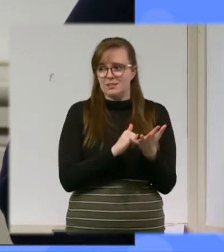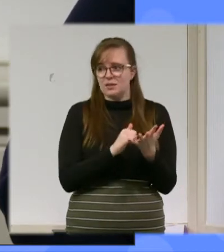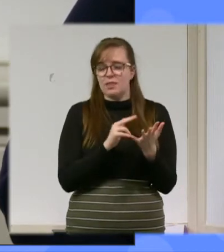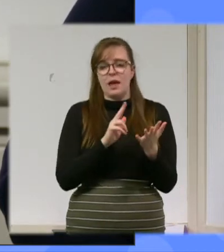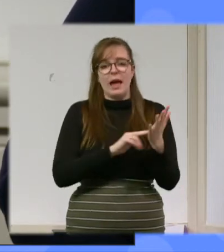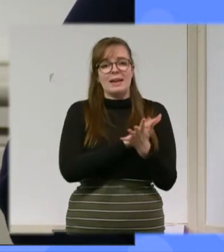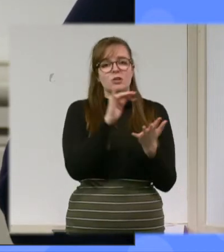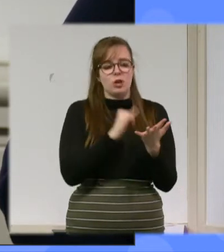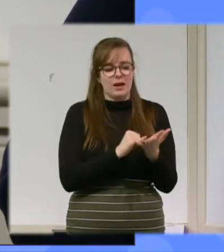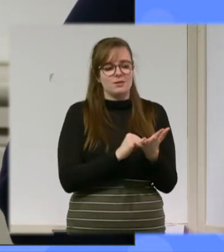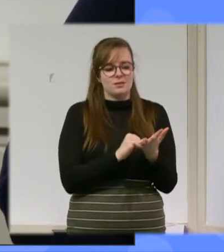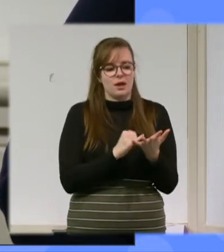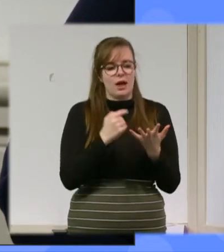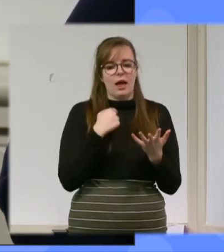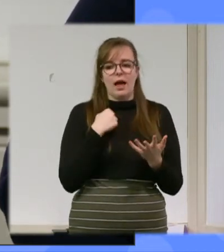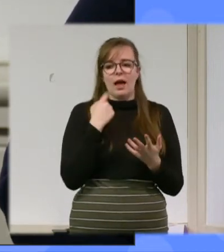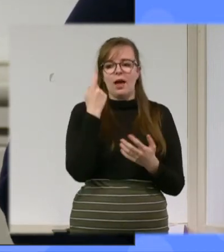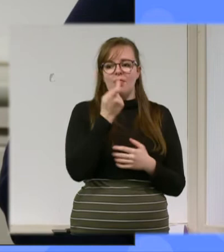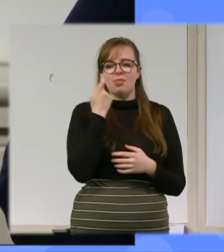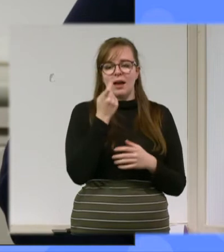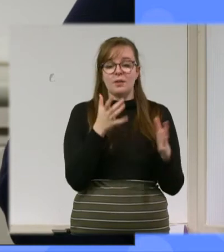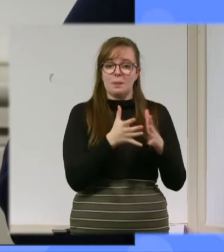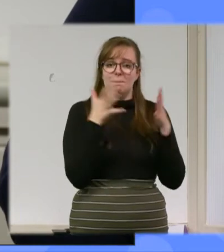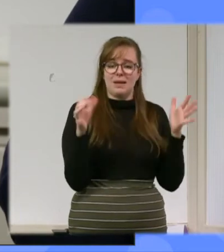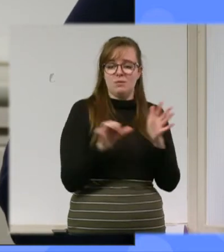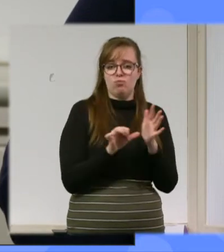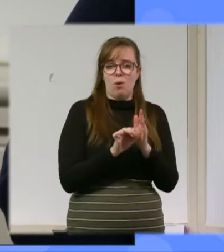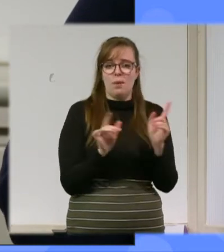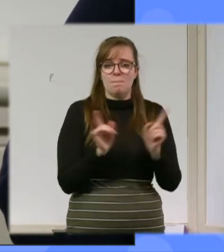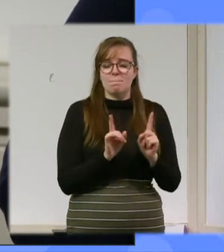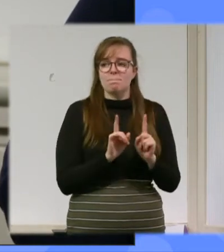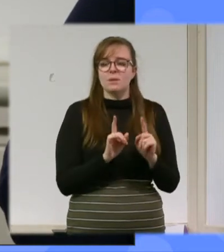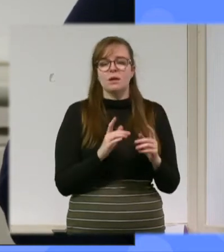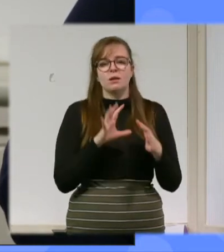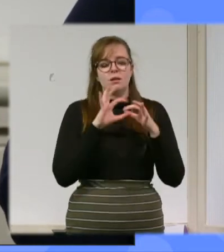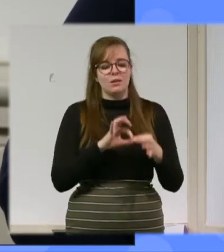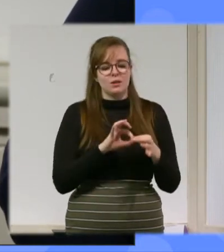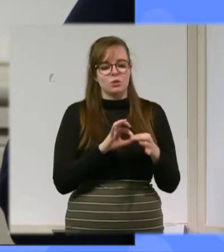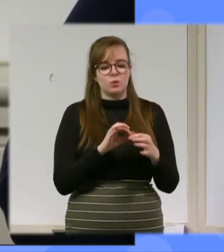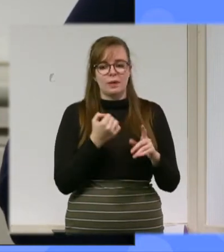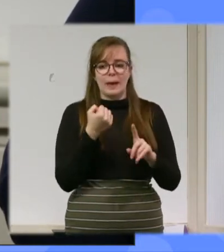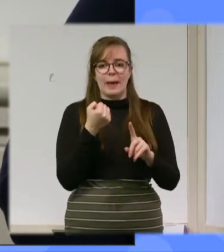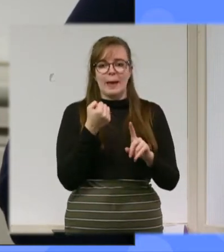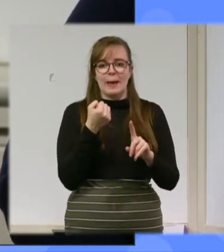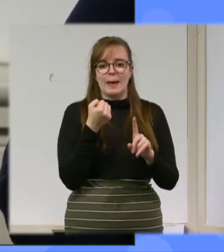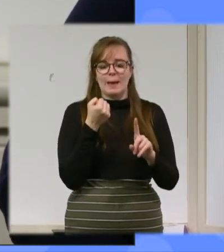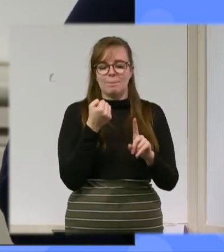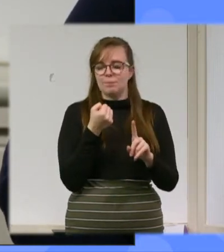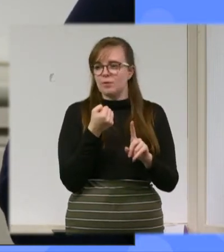terms of the NHS I think the far bigger issue is around the impact of an EU